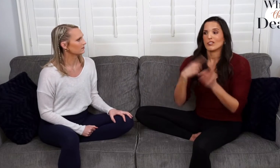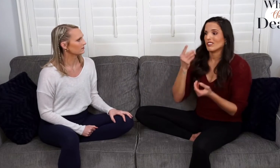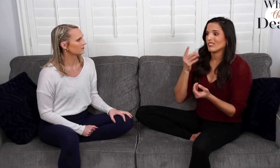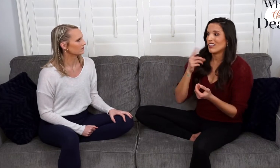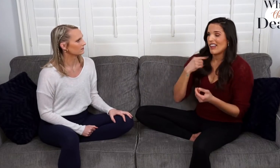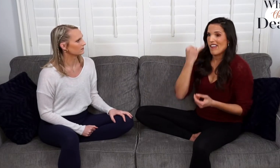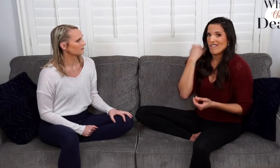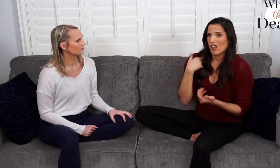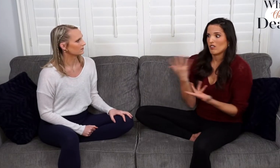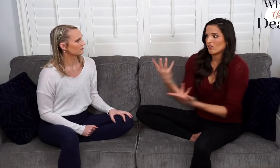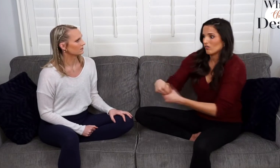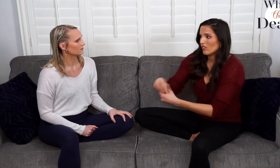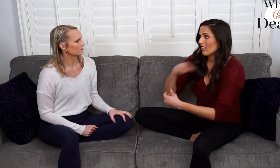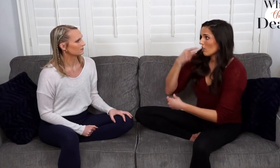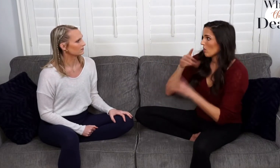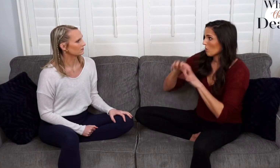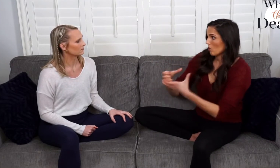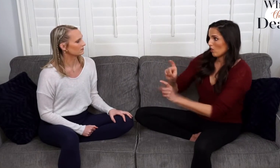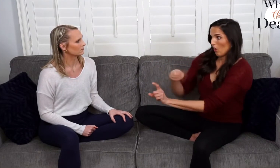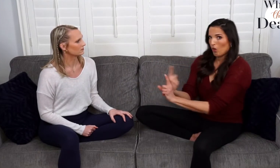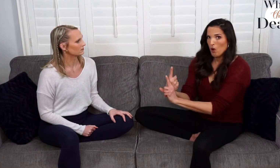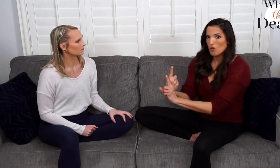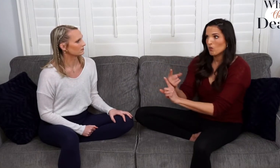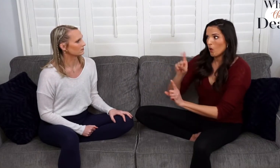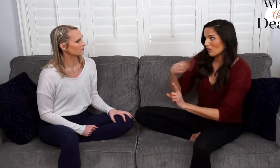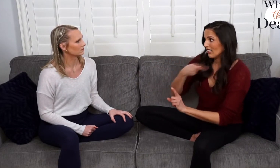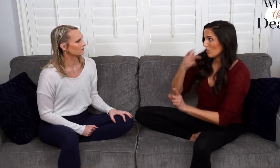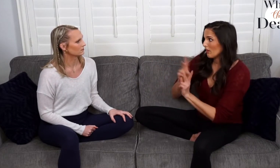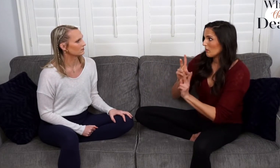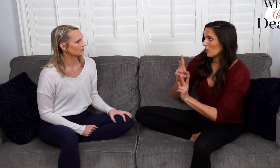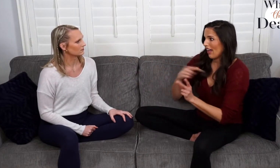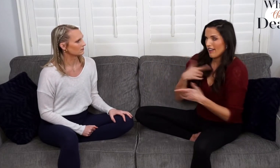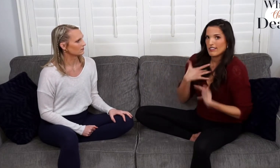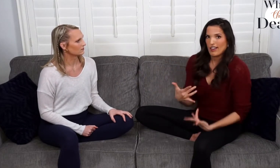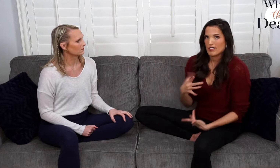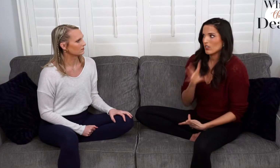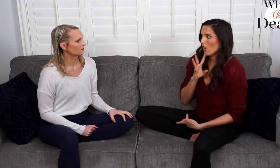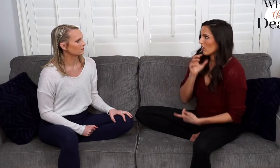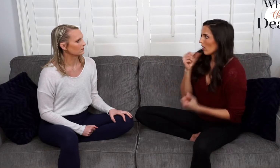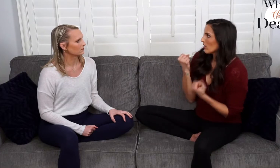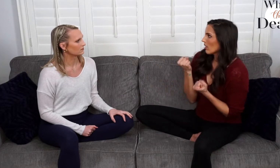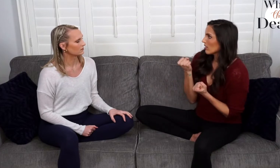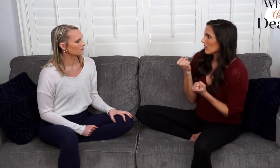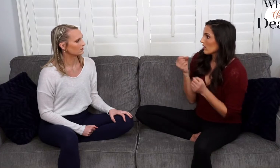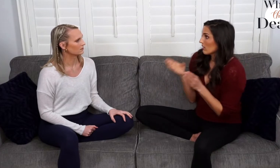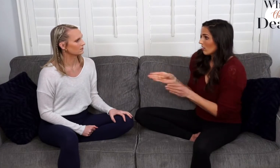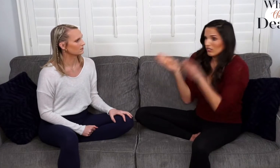For example, if I'm in the hearing world with only hearing people I tend to talk and not sign